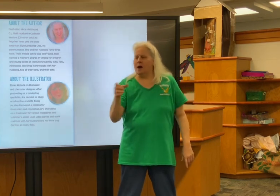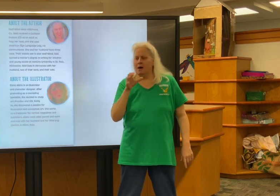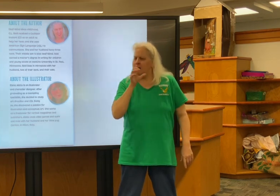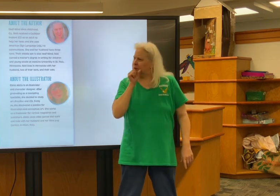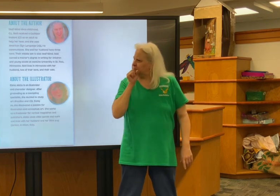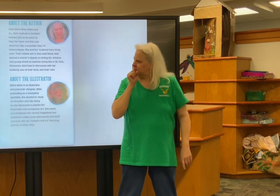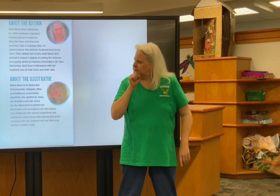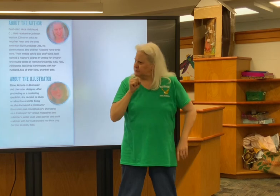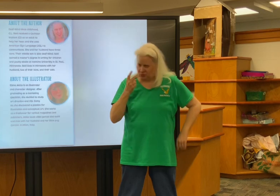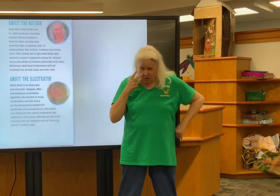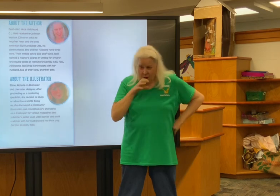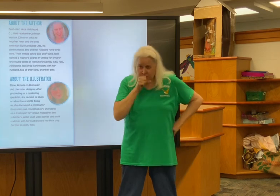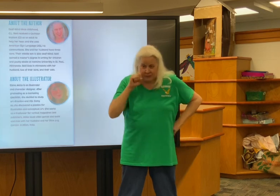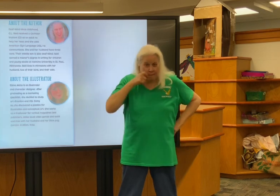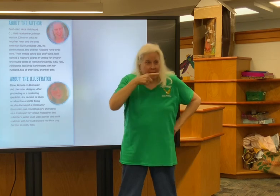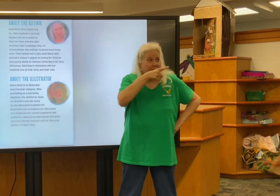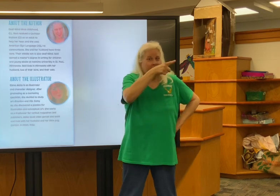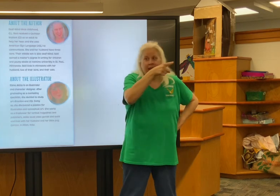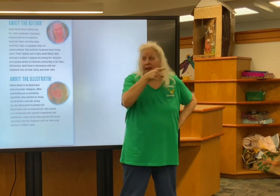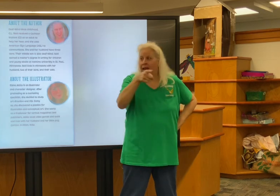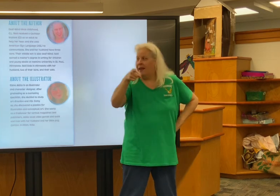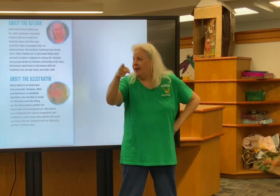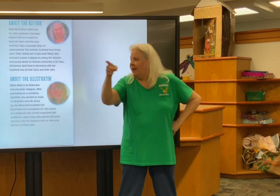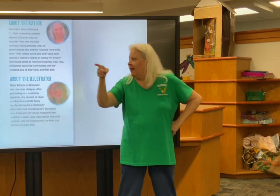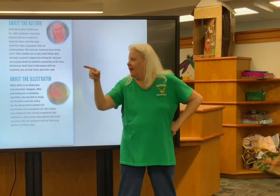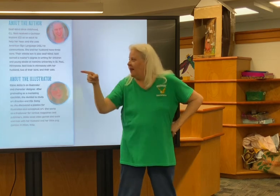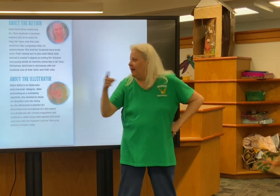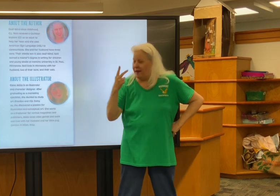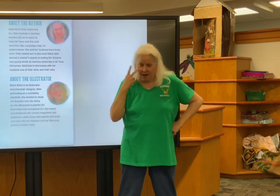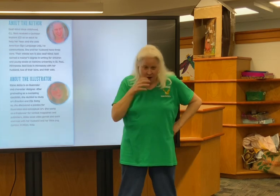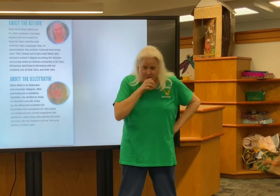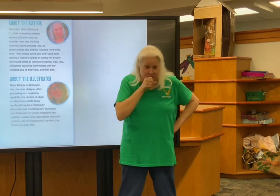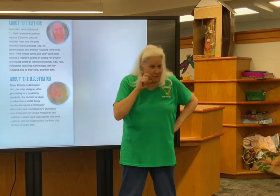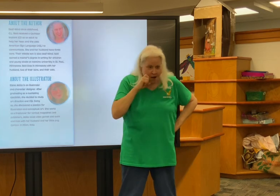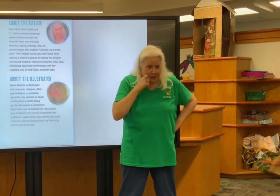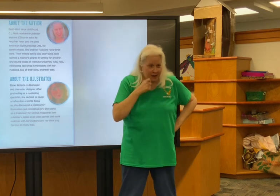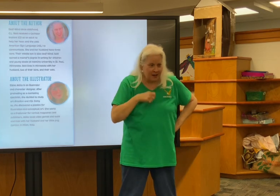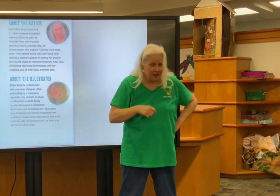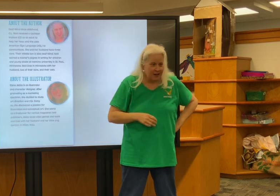Red, orange, I haven't seen any orange apples.